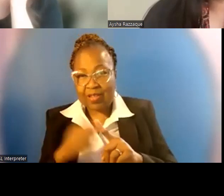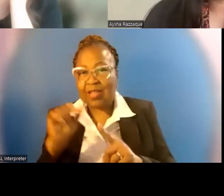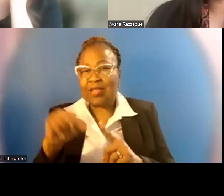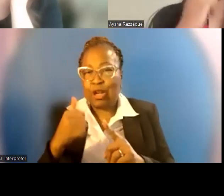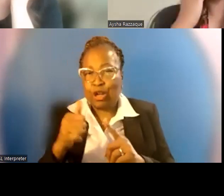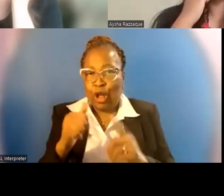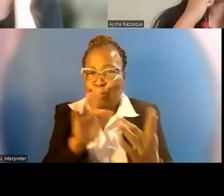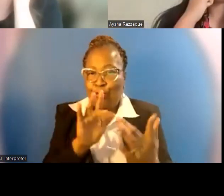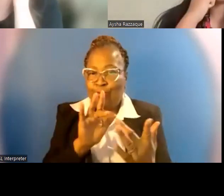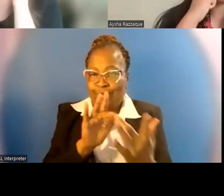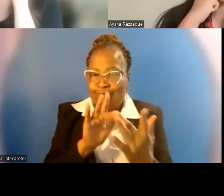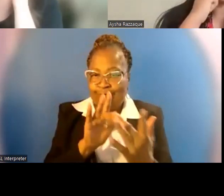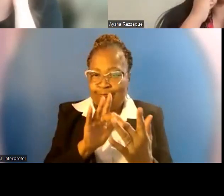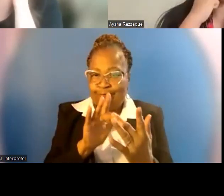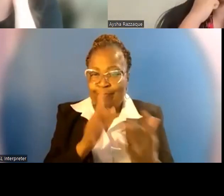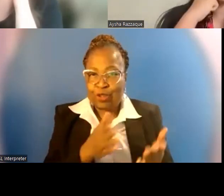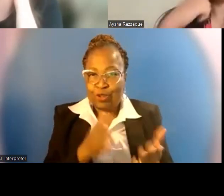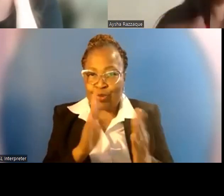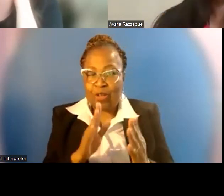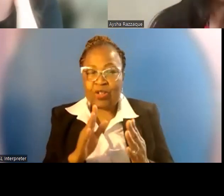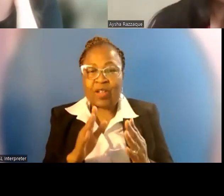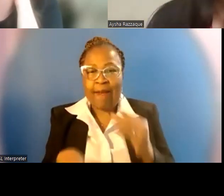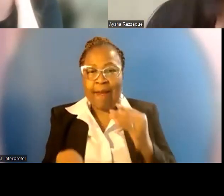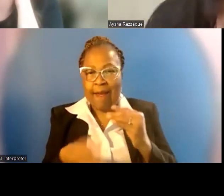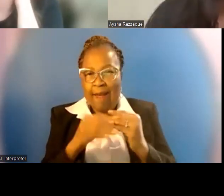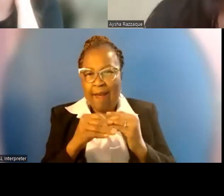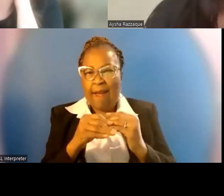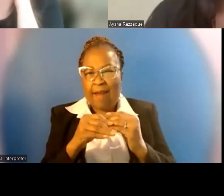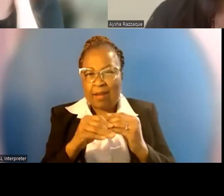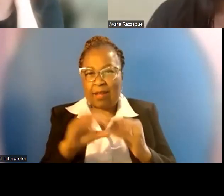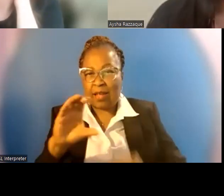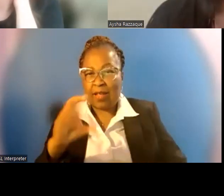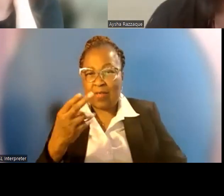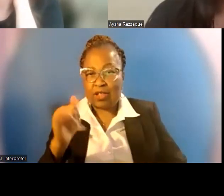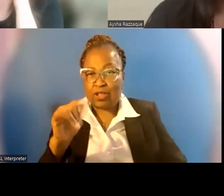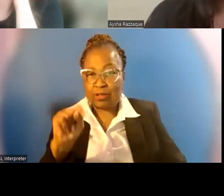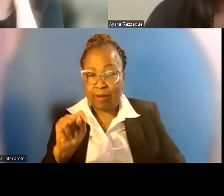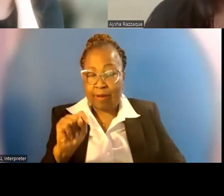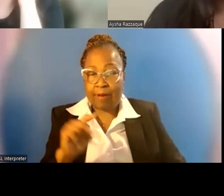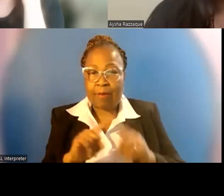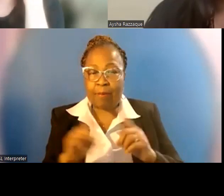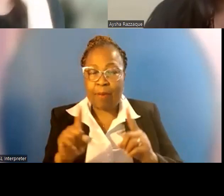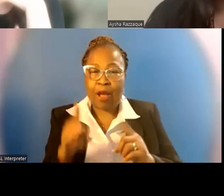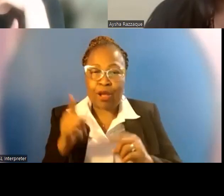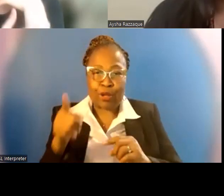So I did put the statement in the chat but you reminded me that,